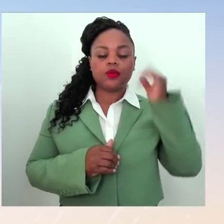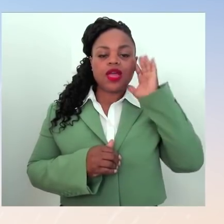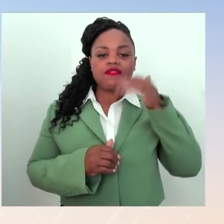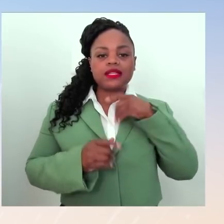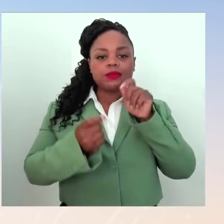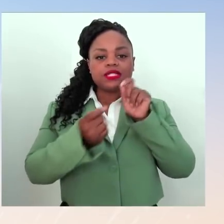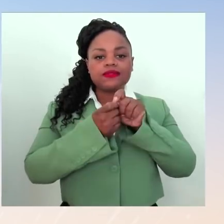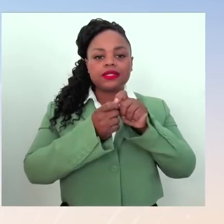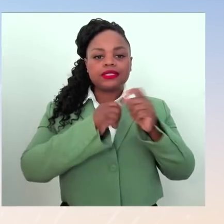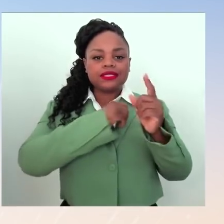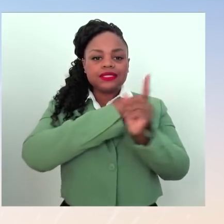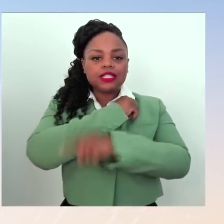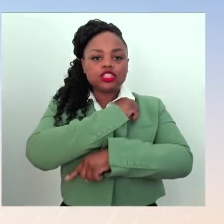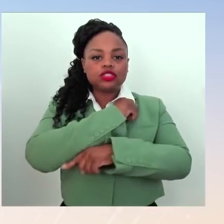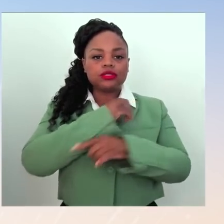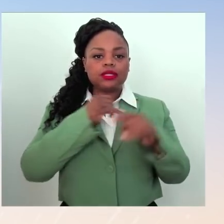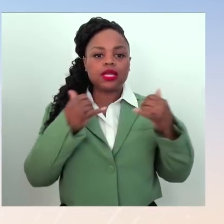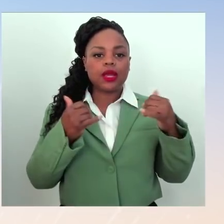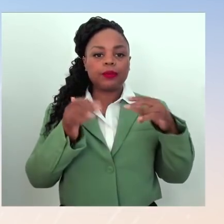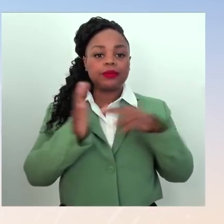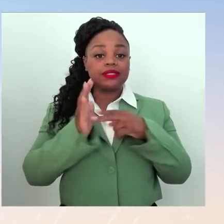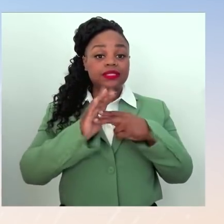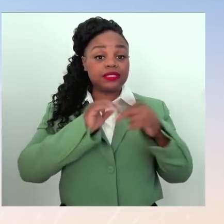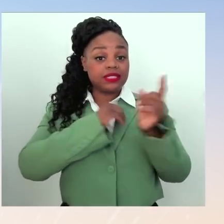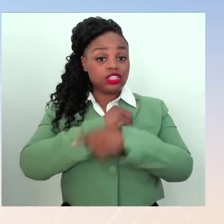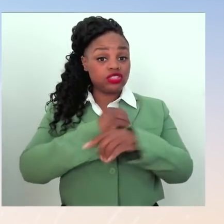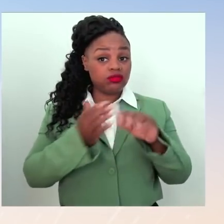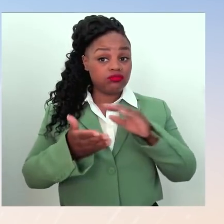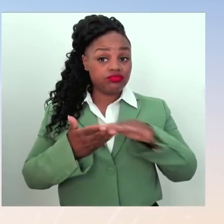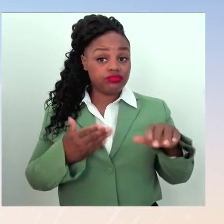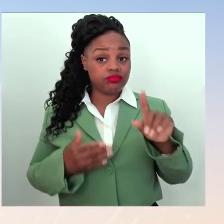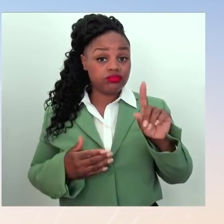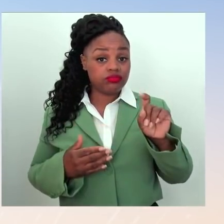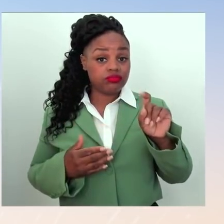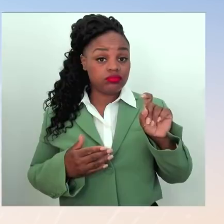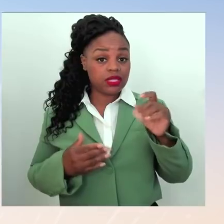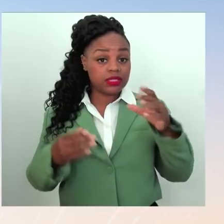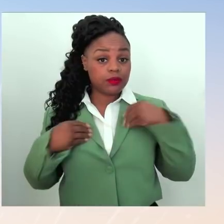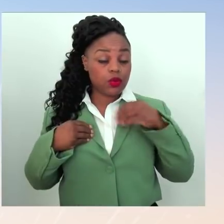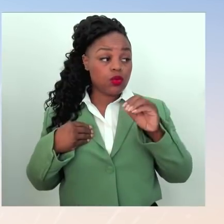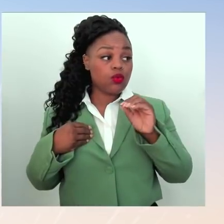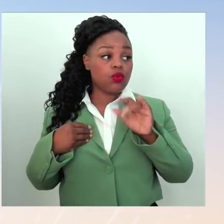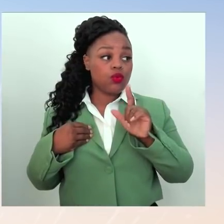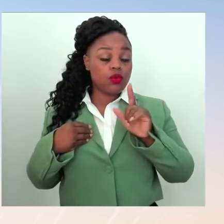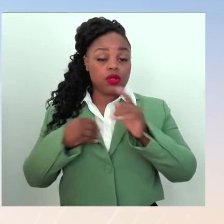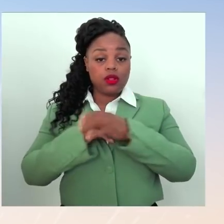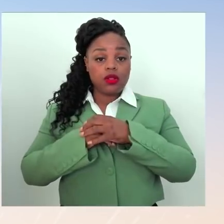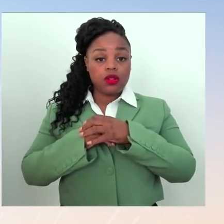And, obviously, we're going to continue to do everything we can to bring anyone who is detained in Venezuela